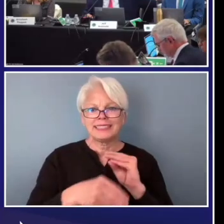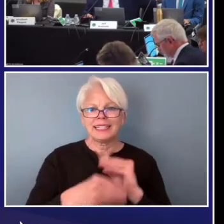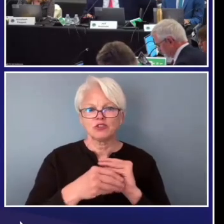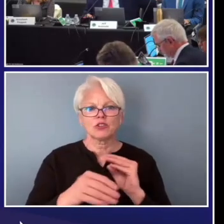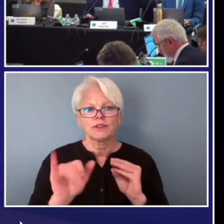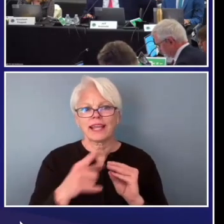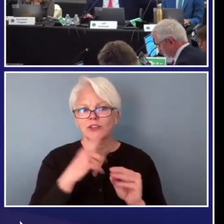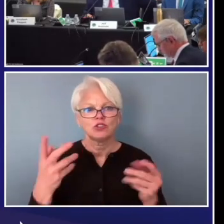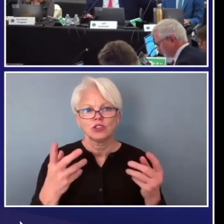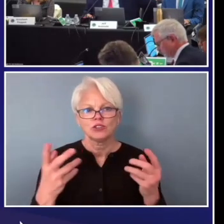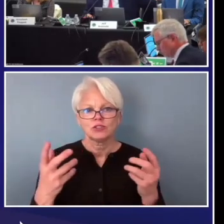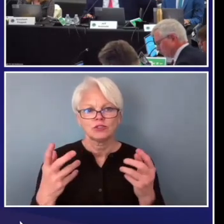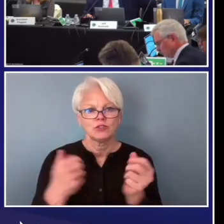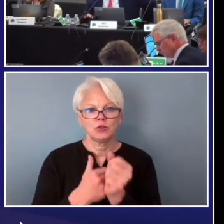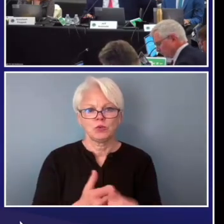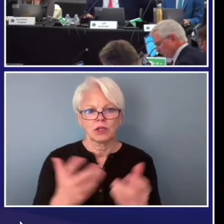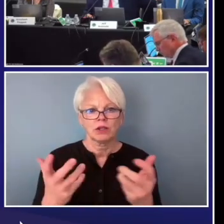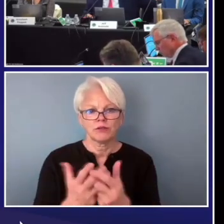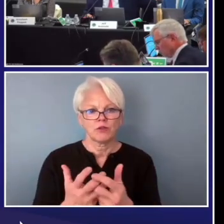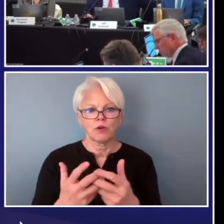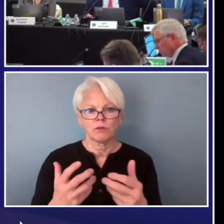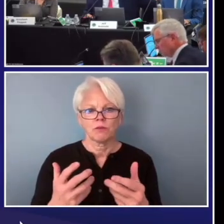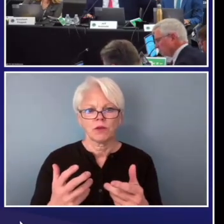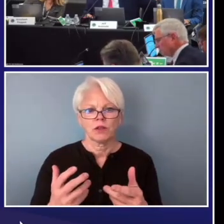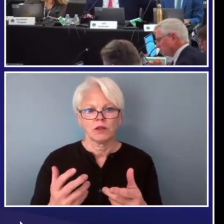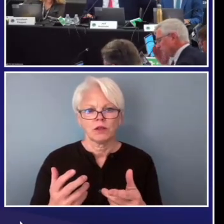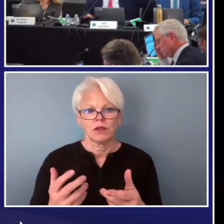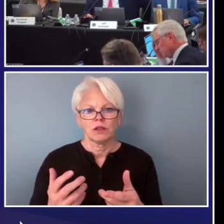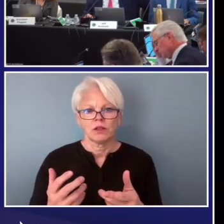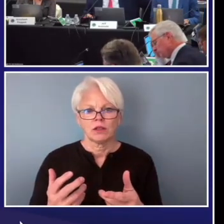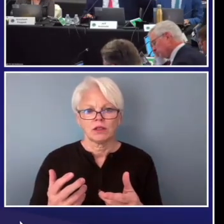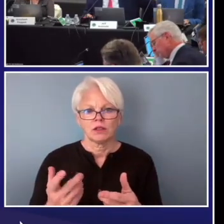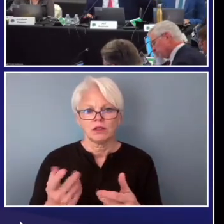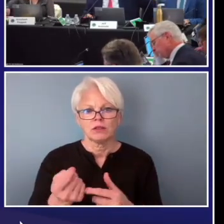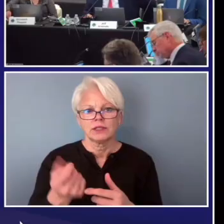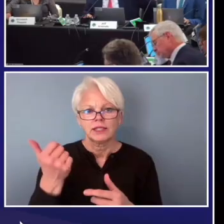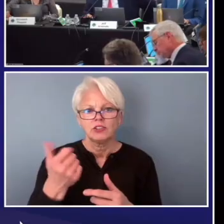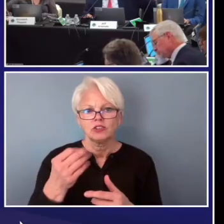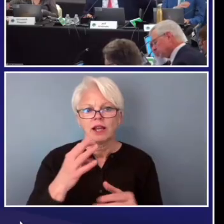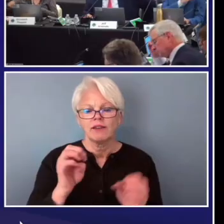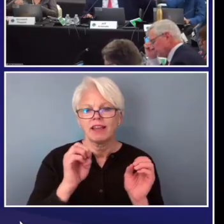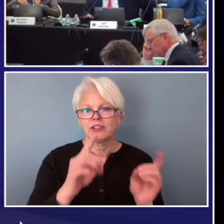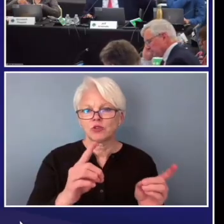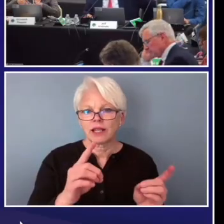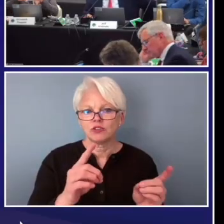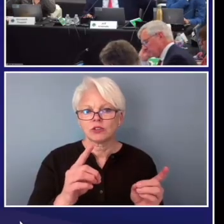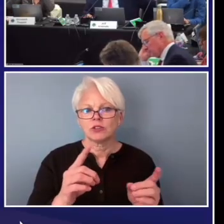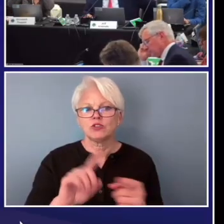um, the deletion of educational to just institution, that's another conforming